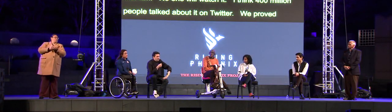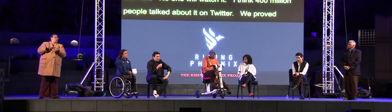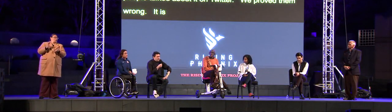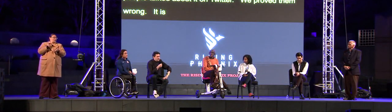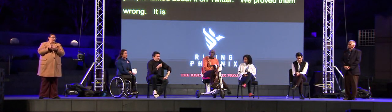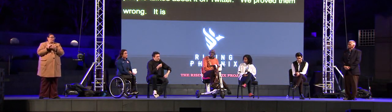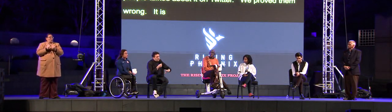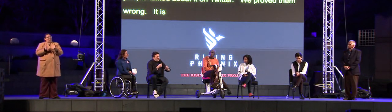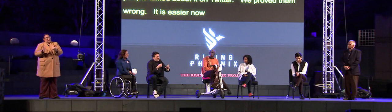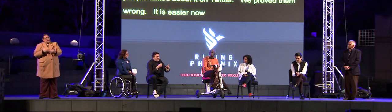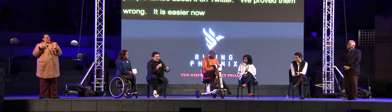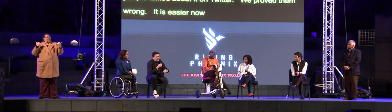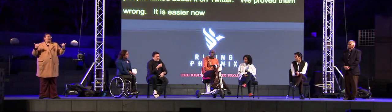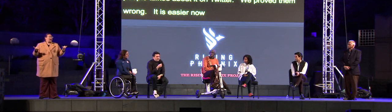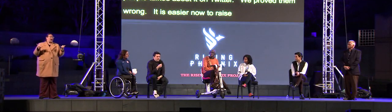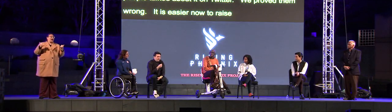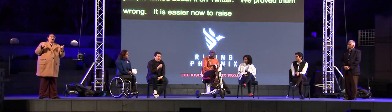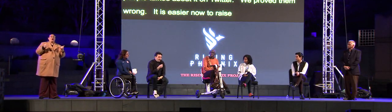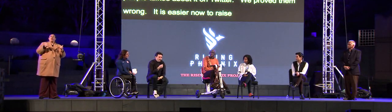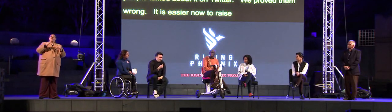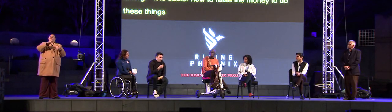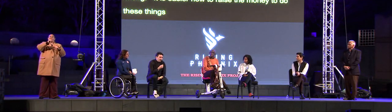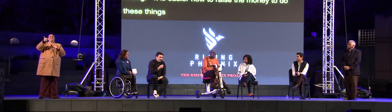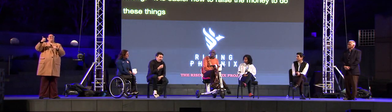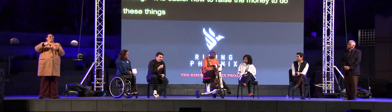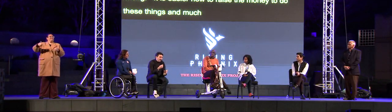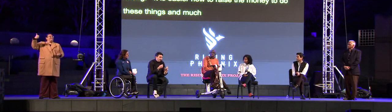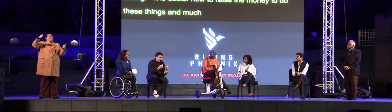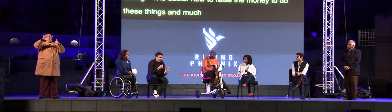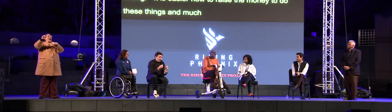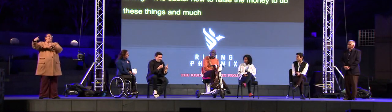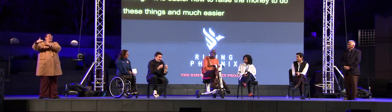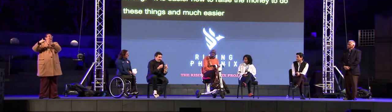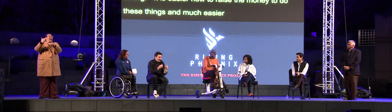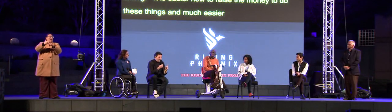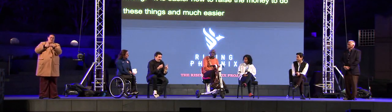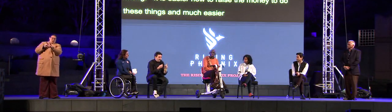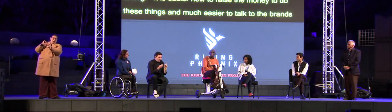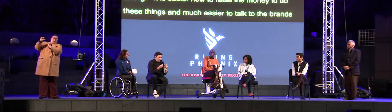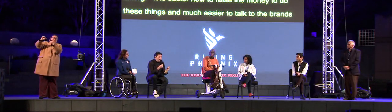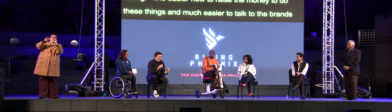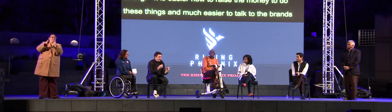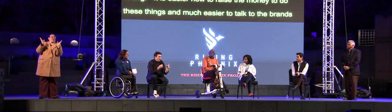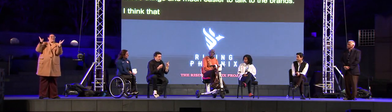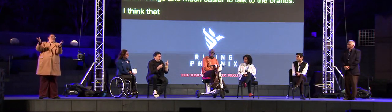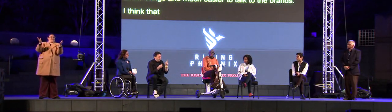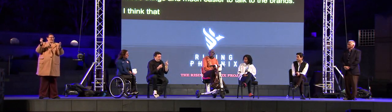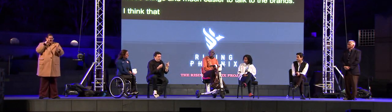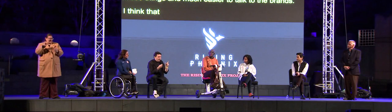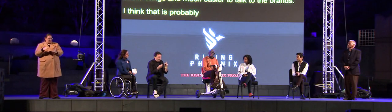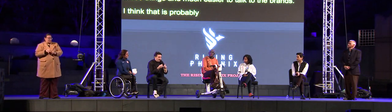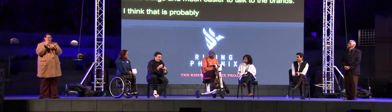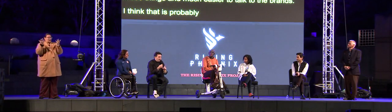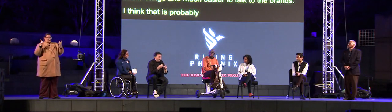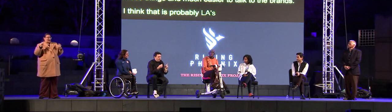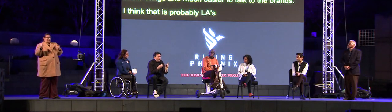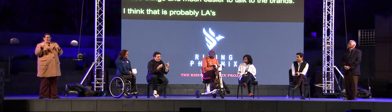It's much easier to talk to the brands. And I think that's probably LA's unique moment in time,